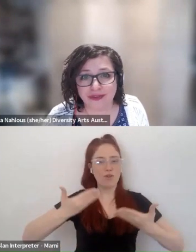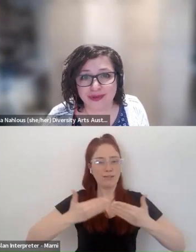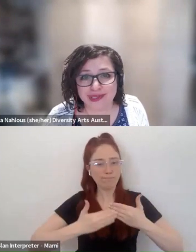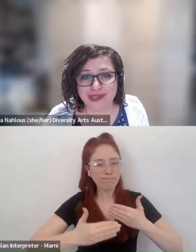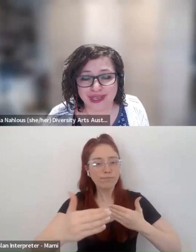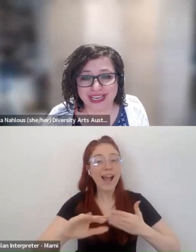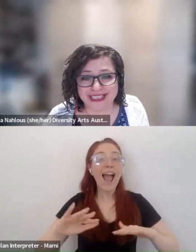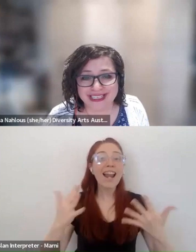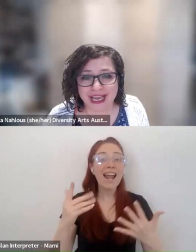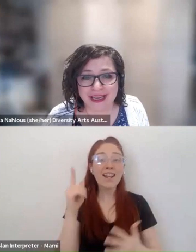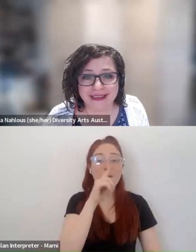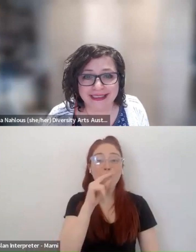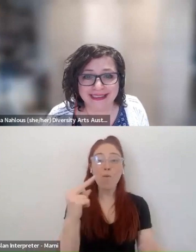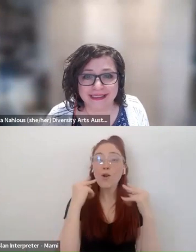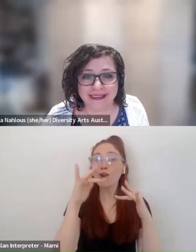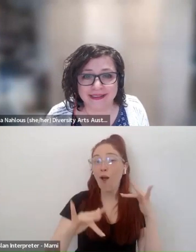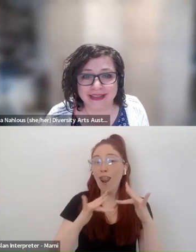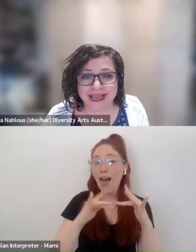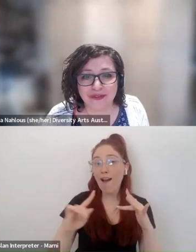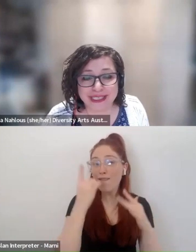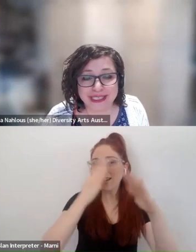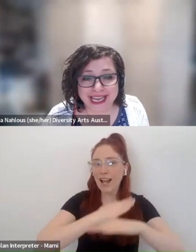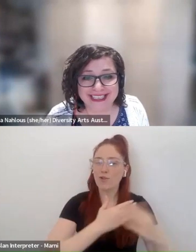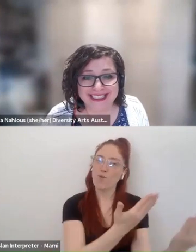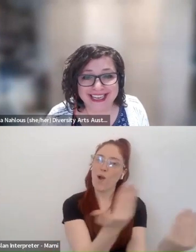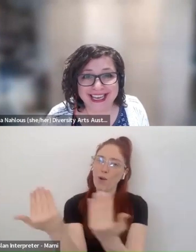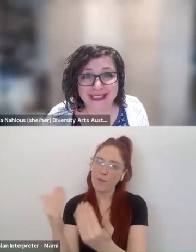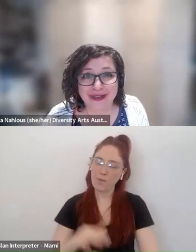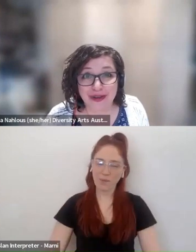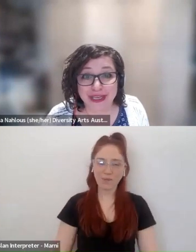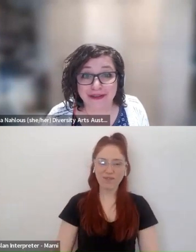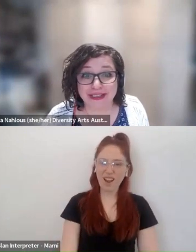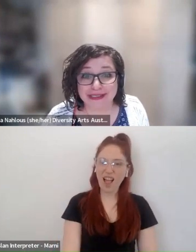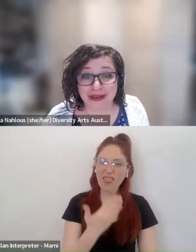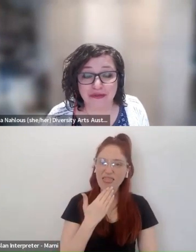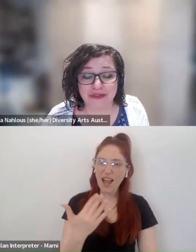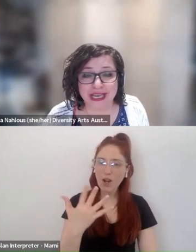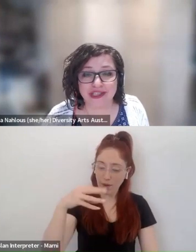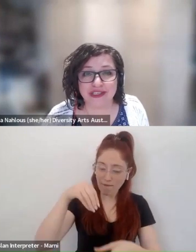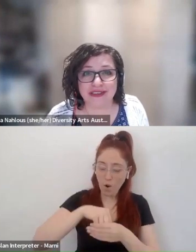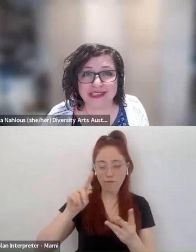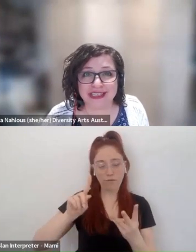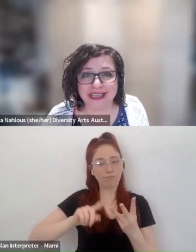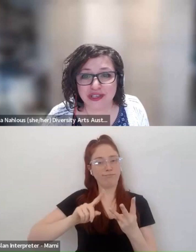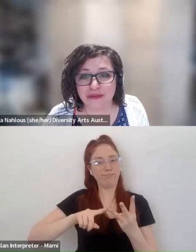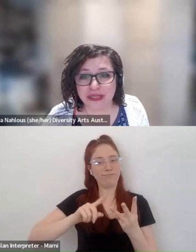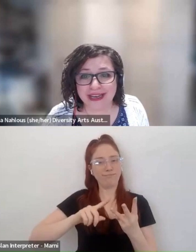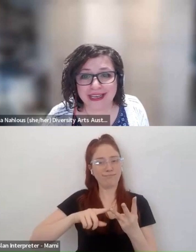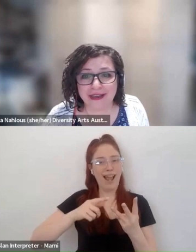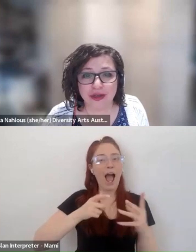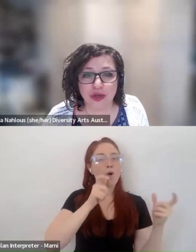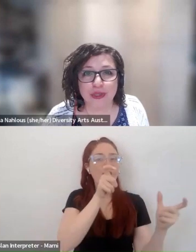folks joining us today. Thanks for attending today's third governance conversation succession planning, who are the